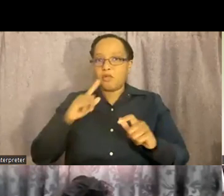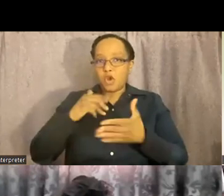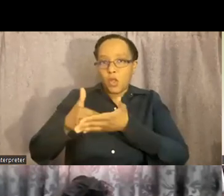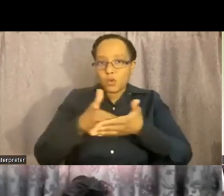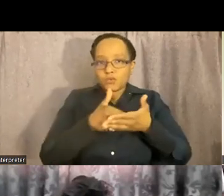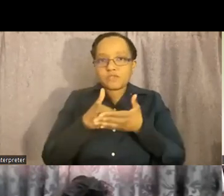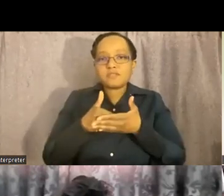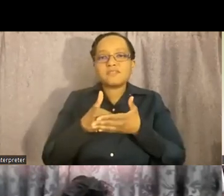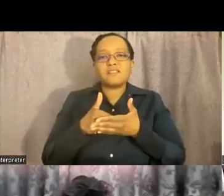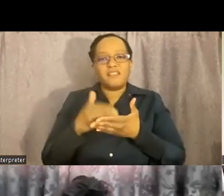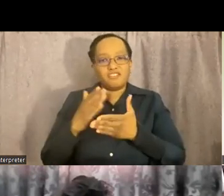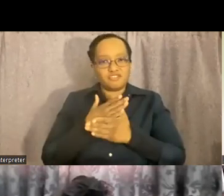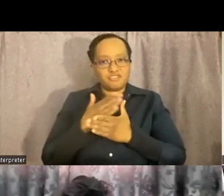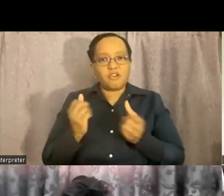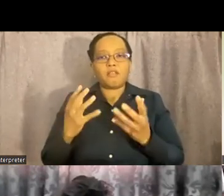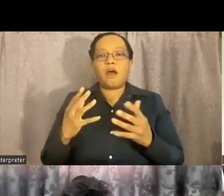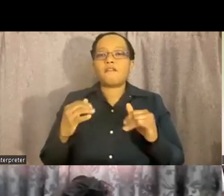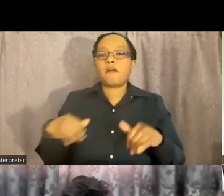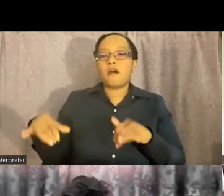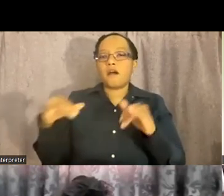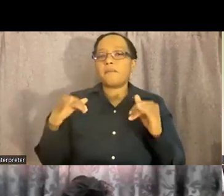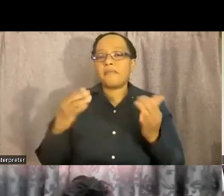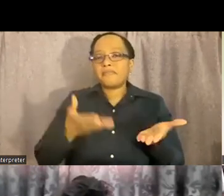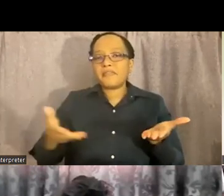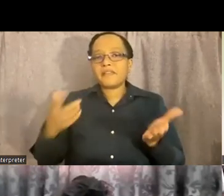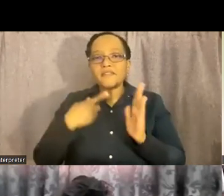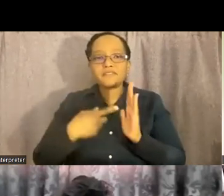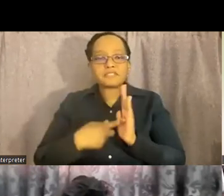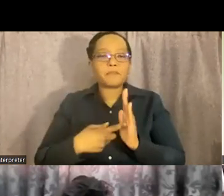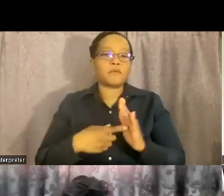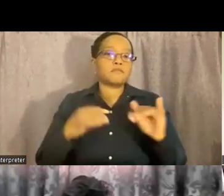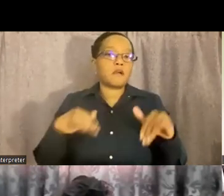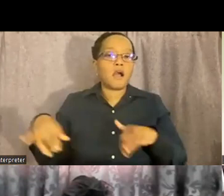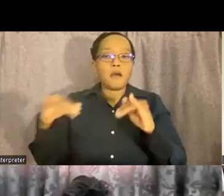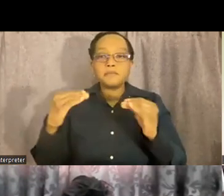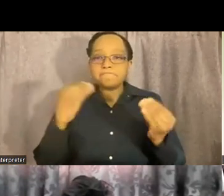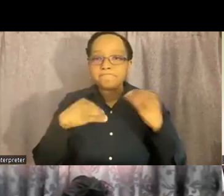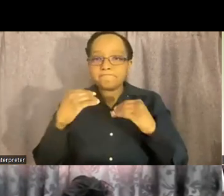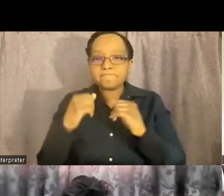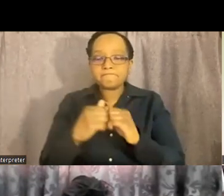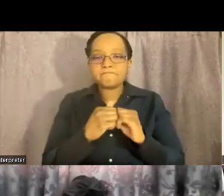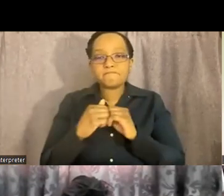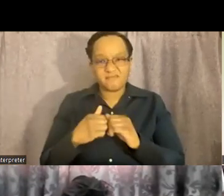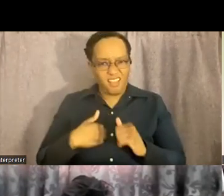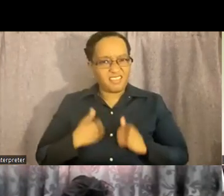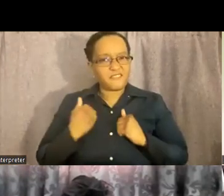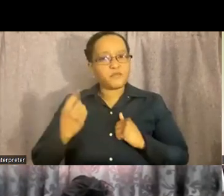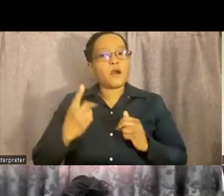a lot of common amenities including common meals . I lived in one place that was three